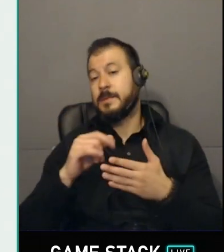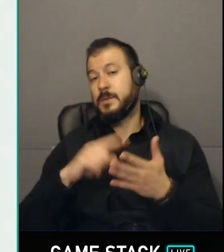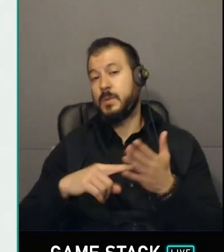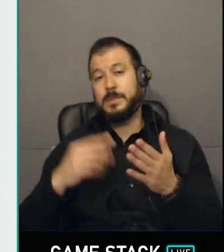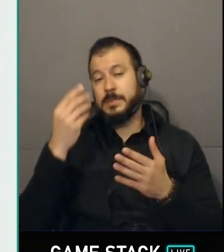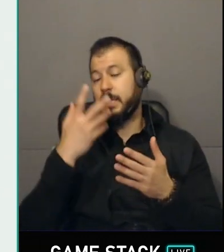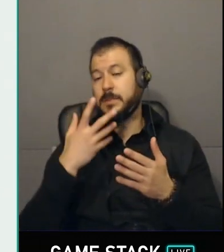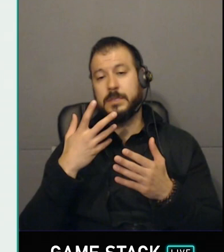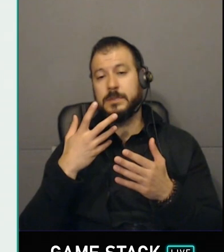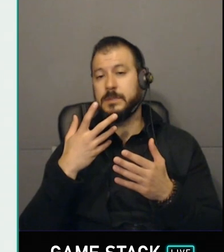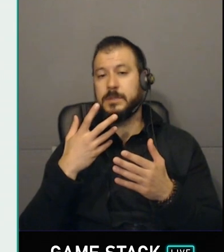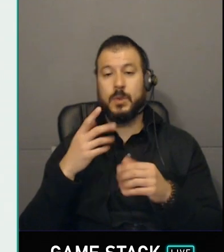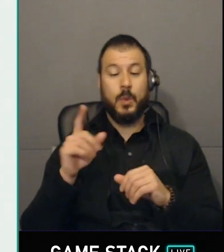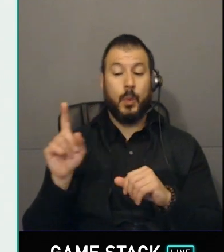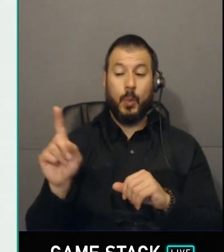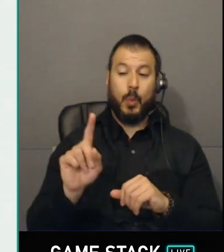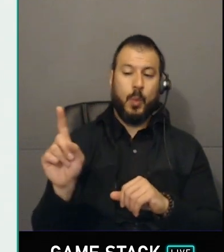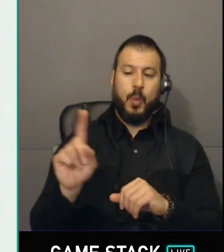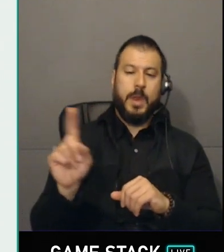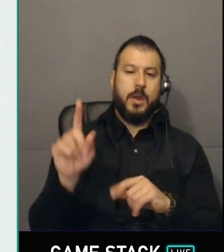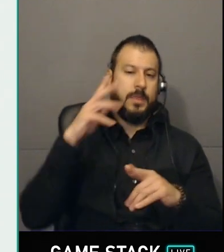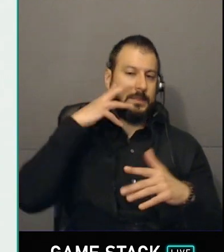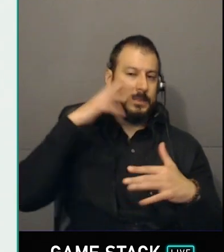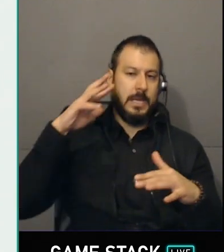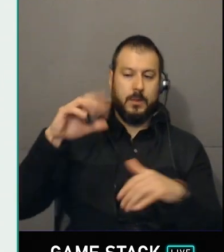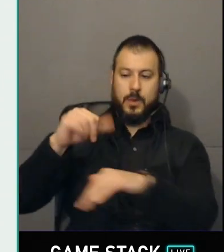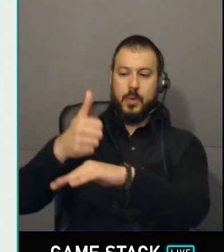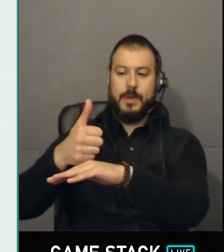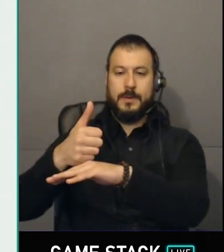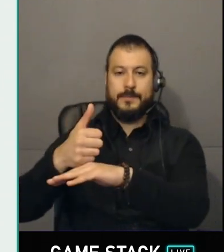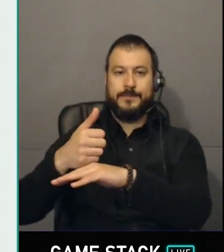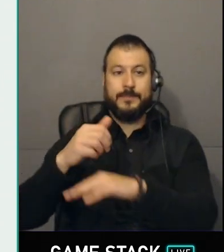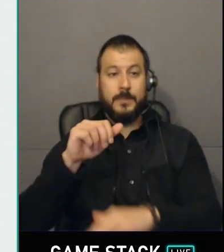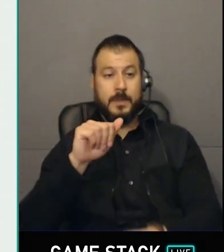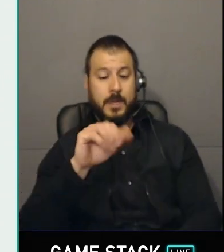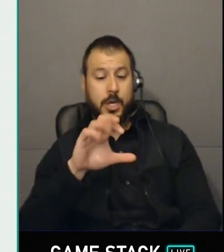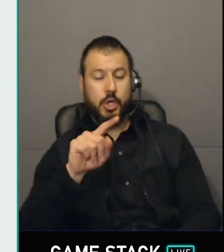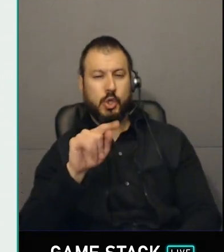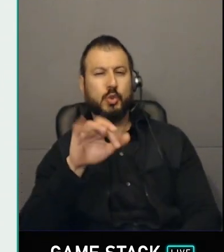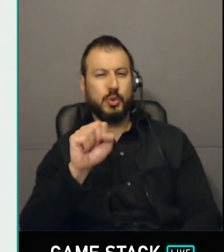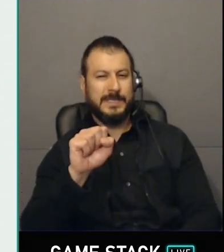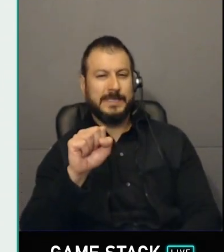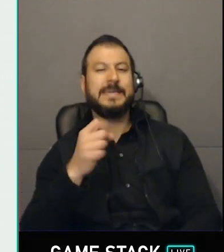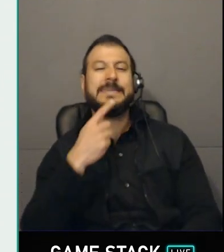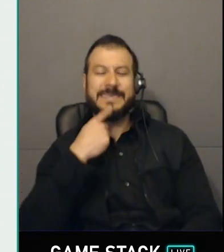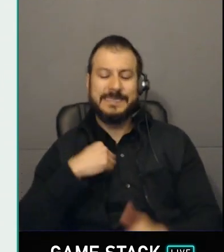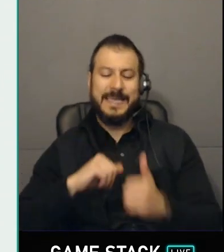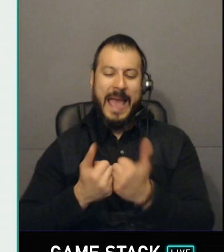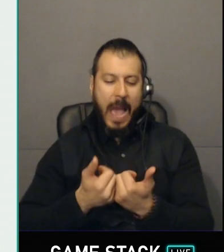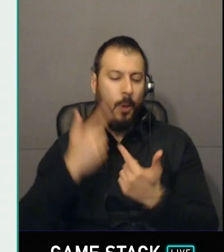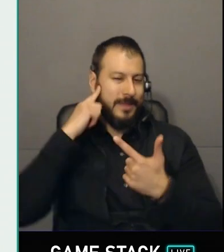where sounds are located, unlike acoustics which tell us about how sound moves through the space,